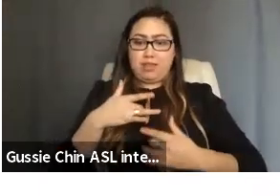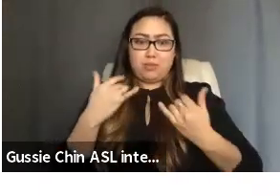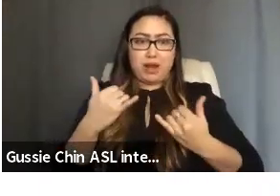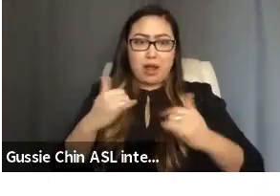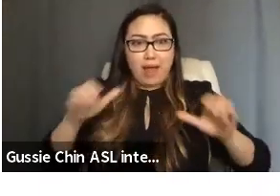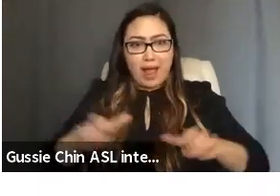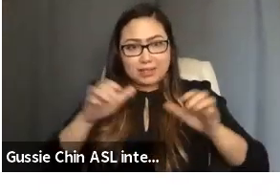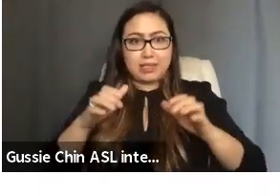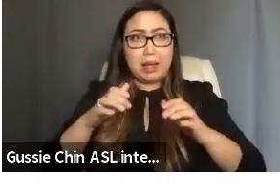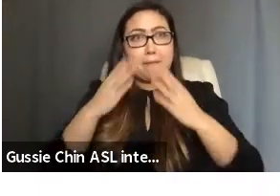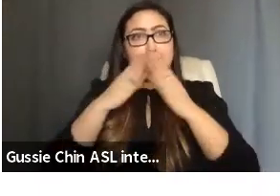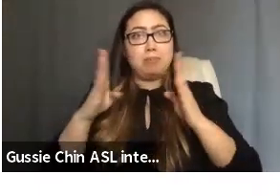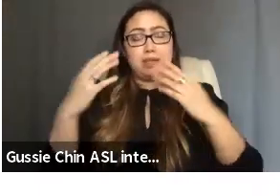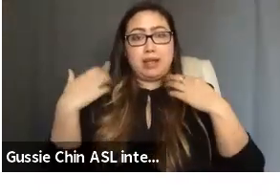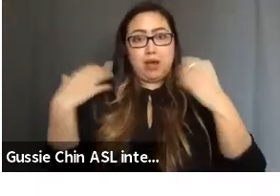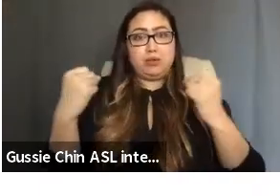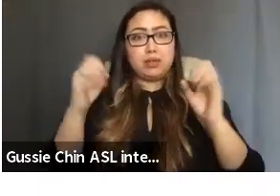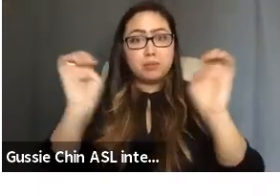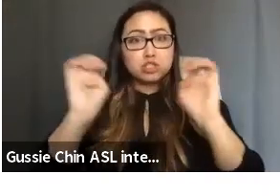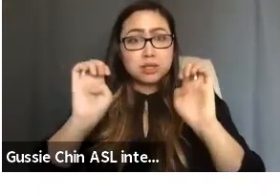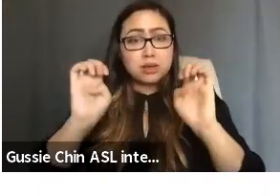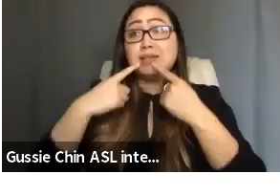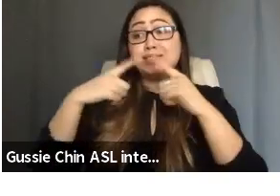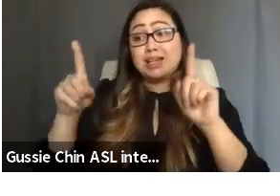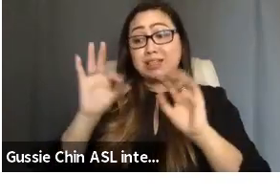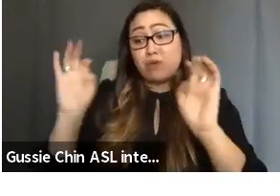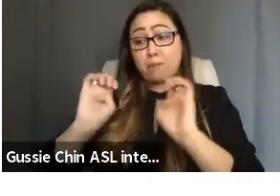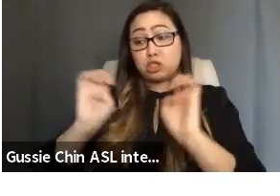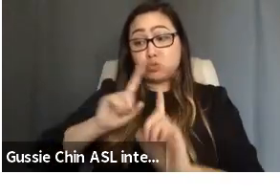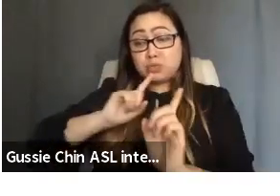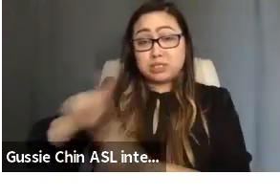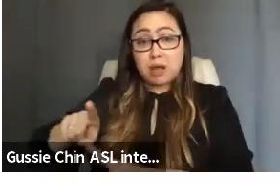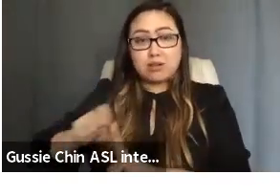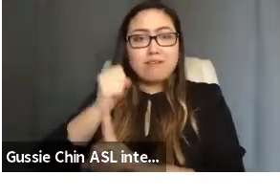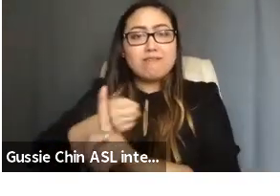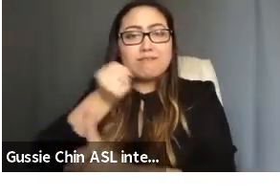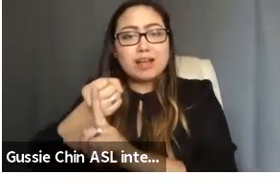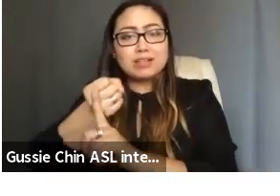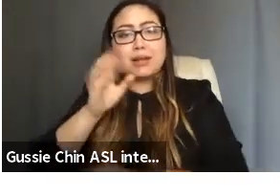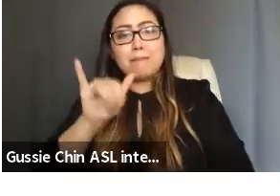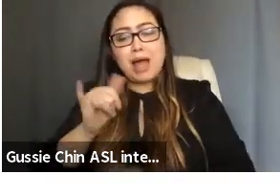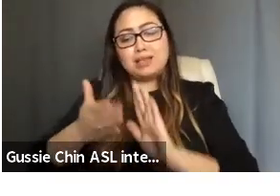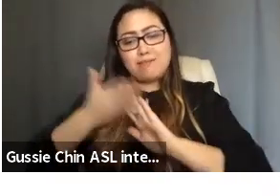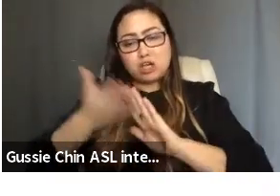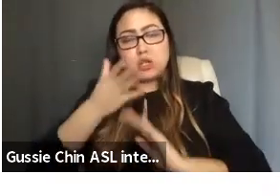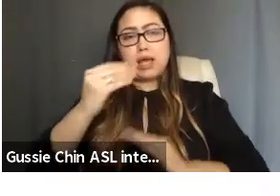emergency, the success of an emergency response is affected by the functioning and the cooperation